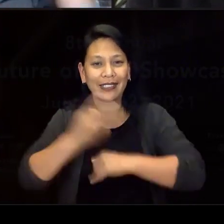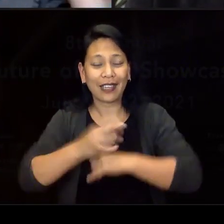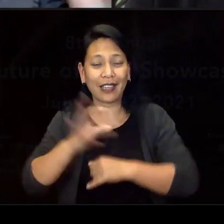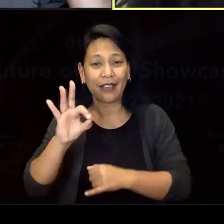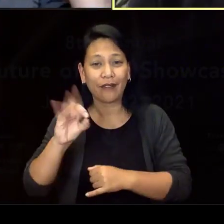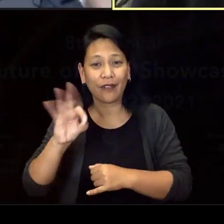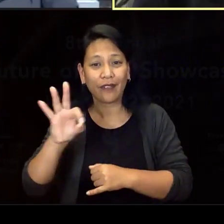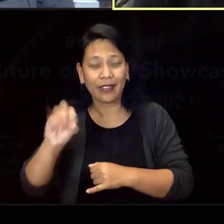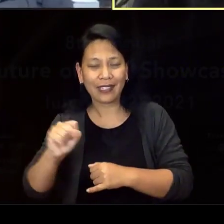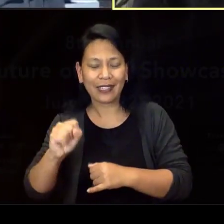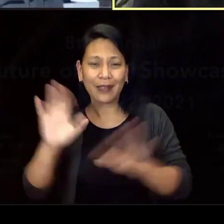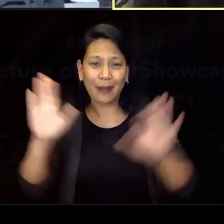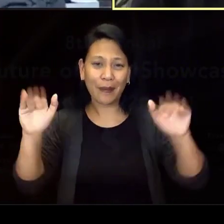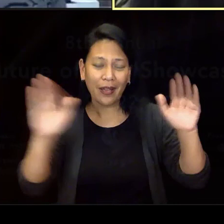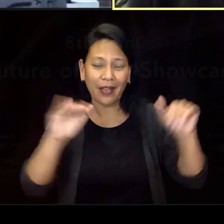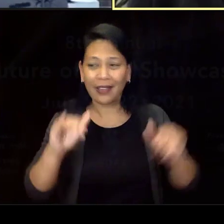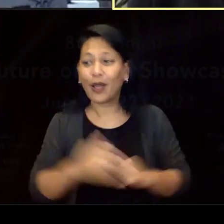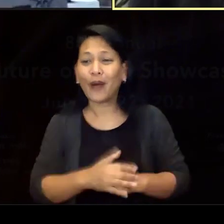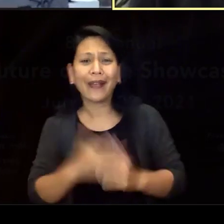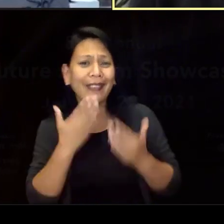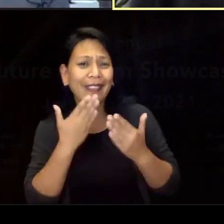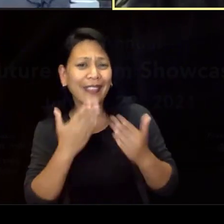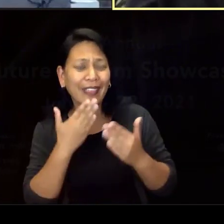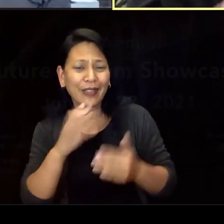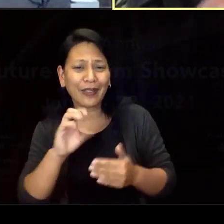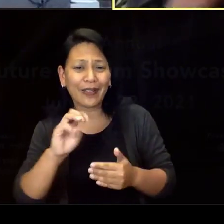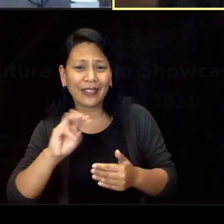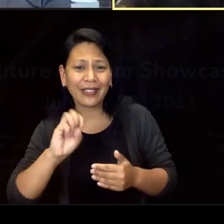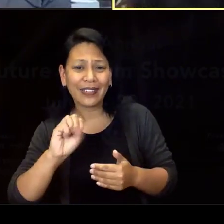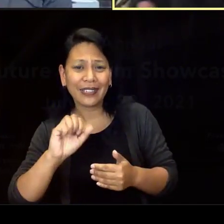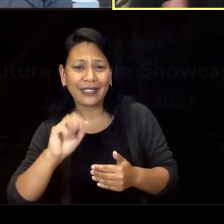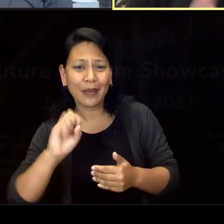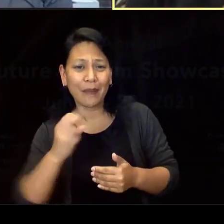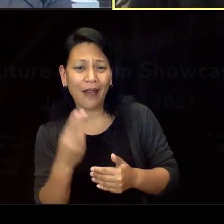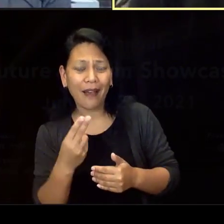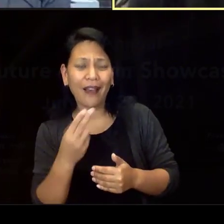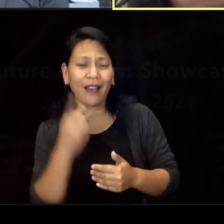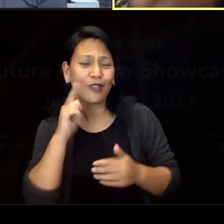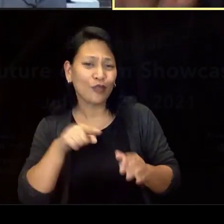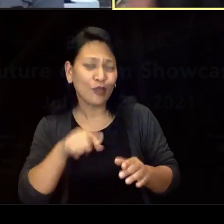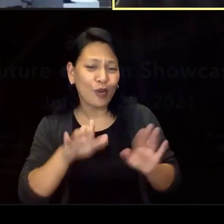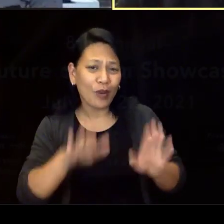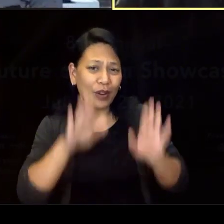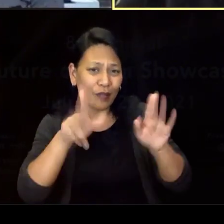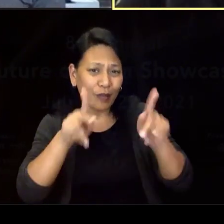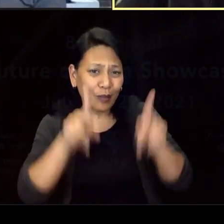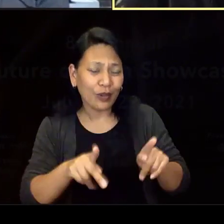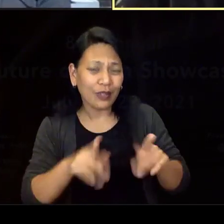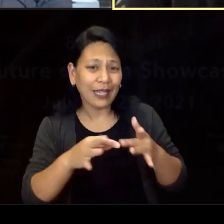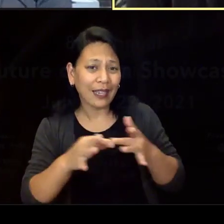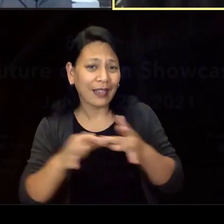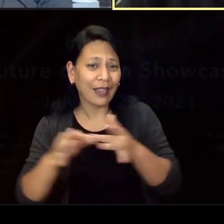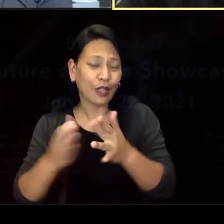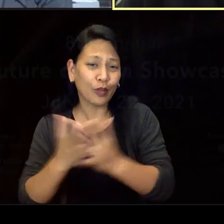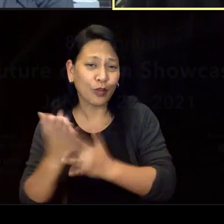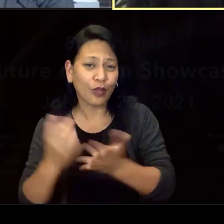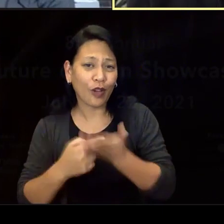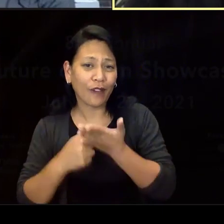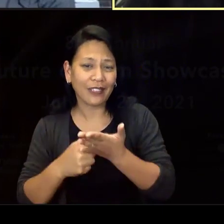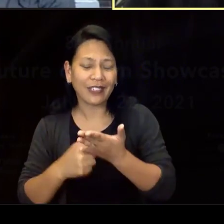Hi, thank you so much, Samah, for being a wonderful person and guiding us through this conversation. Of course.